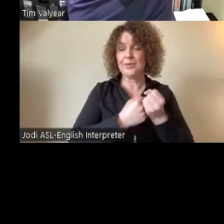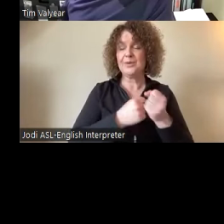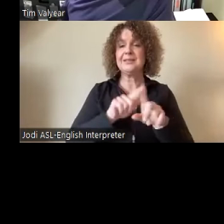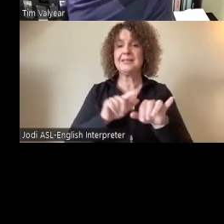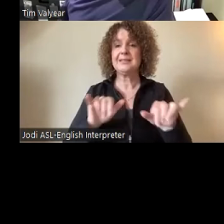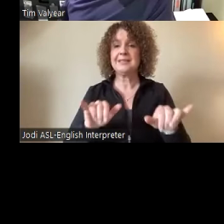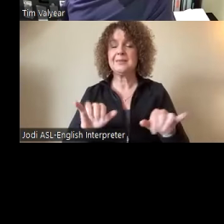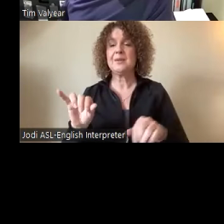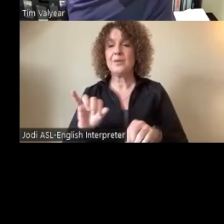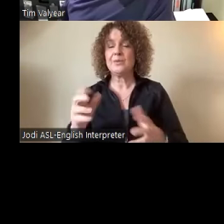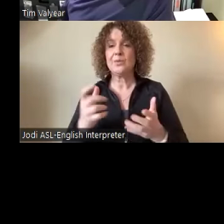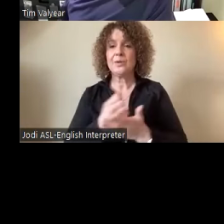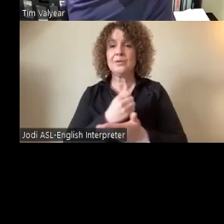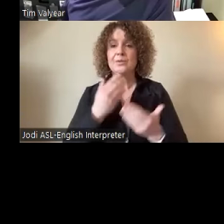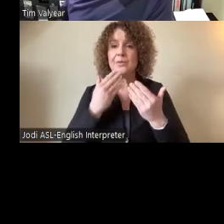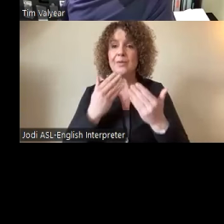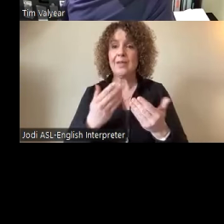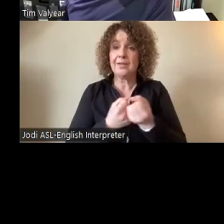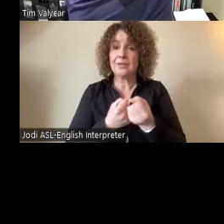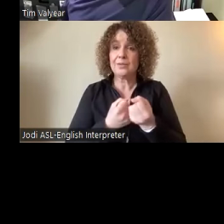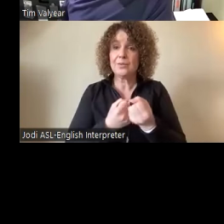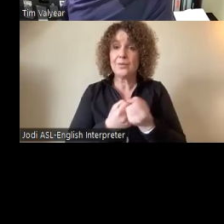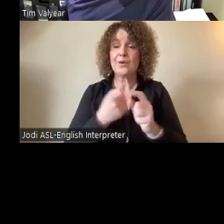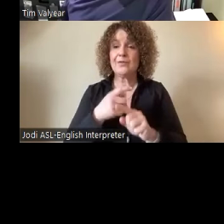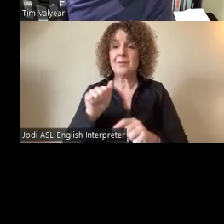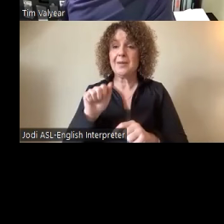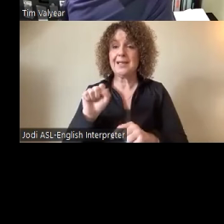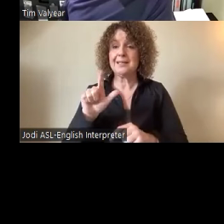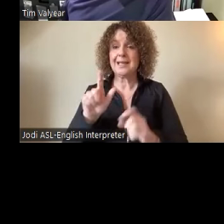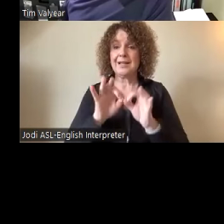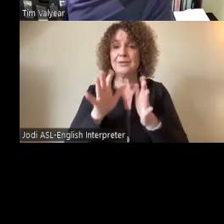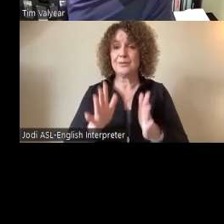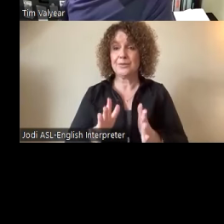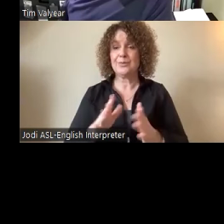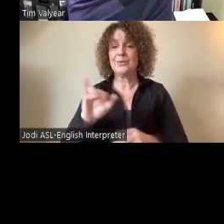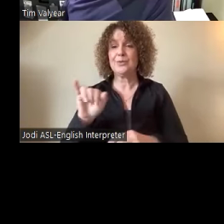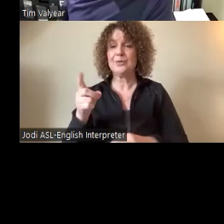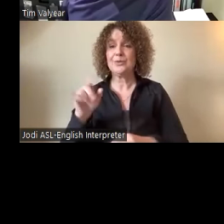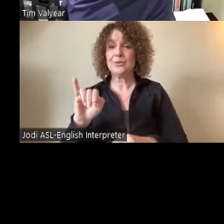colleague, Rebecca, the direct funding team for